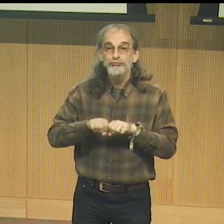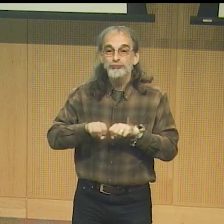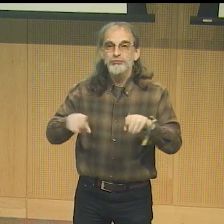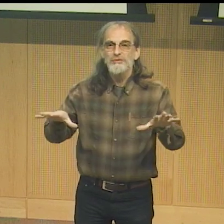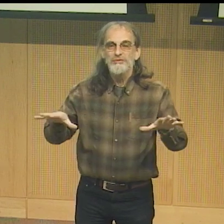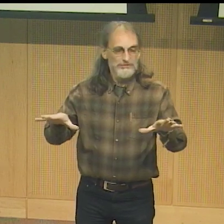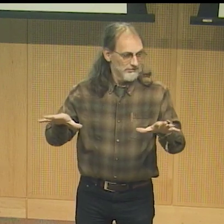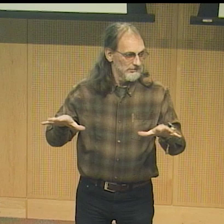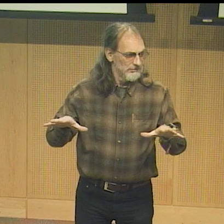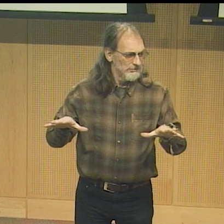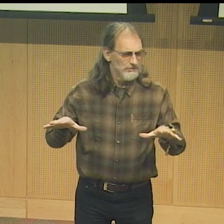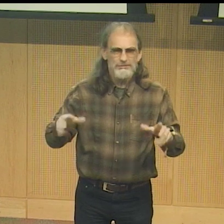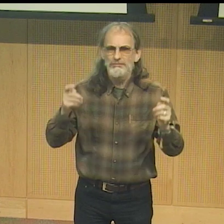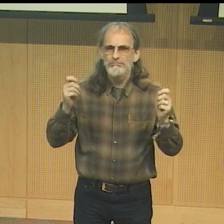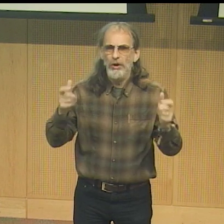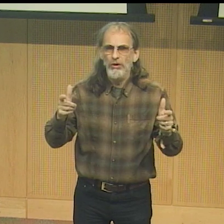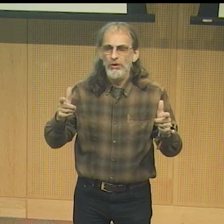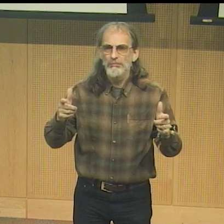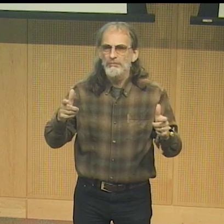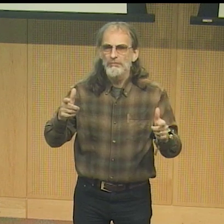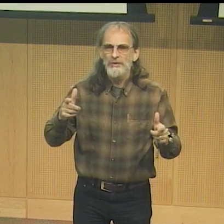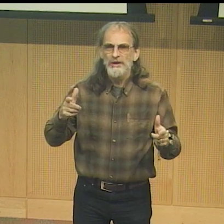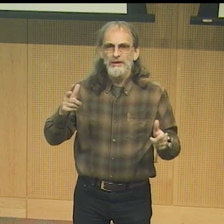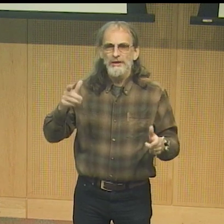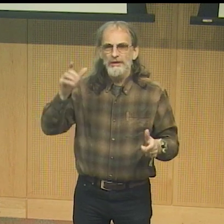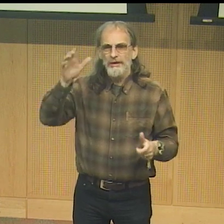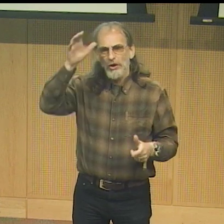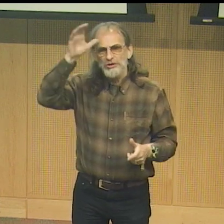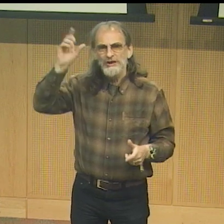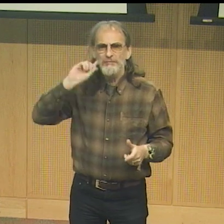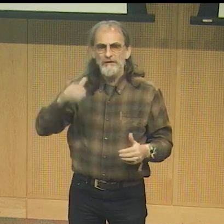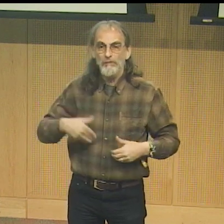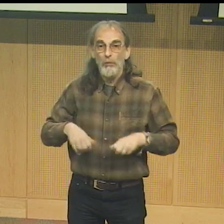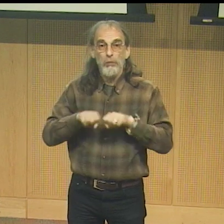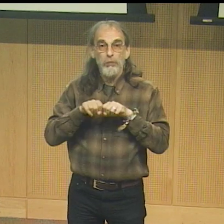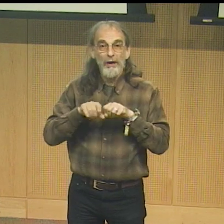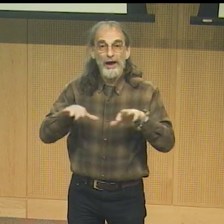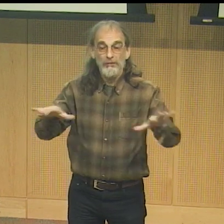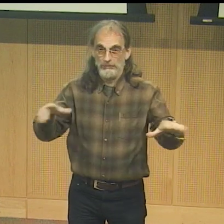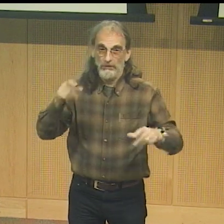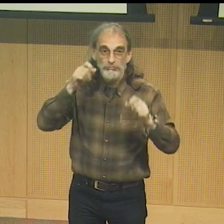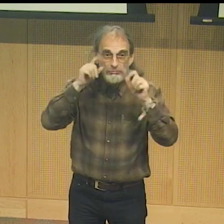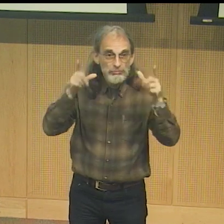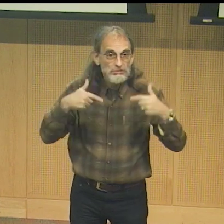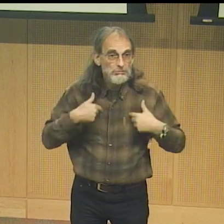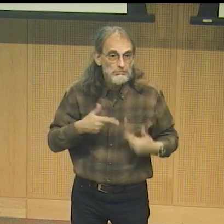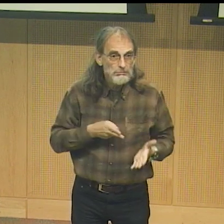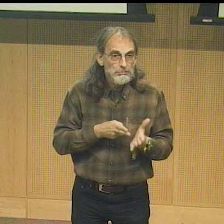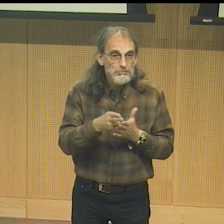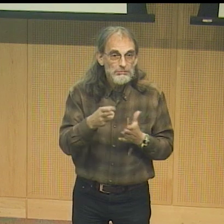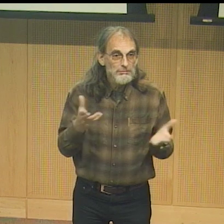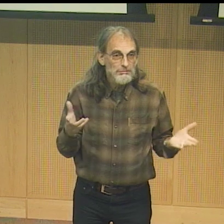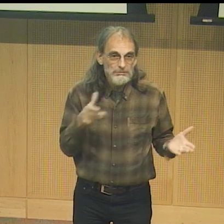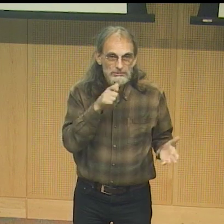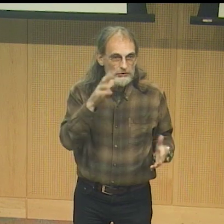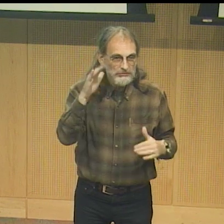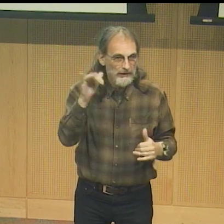So, from 2003, it was wildfire. The concept spread more quickly than I even imagined, to tell you the truth.